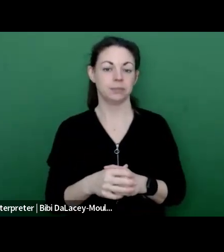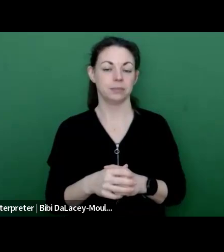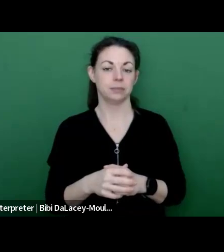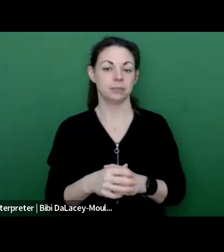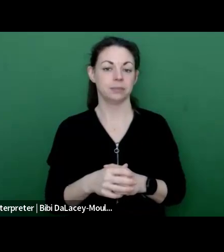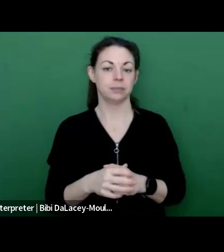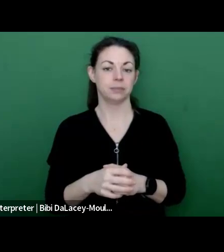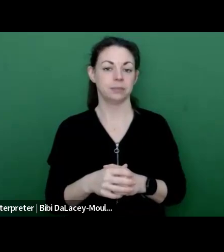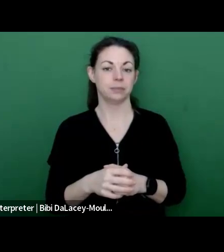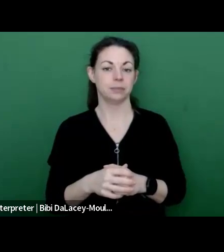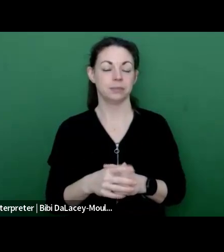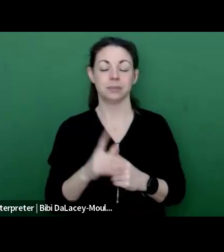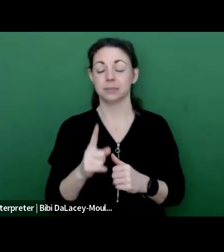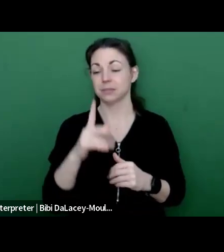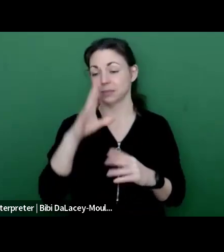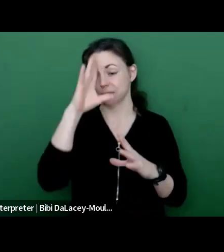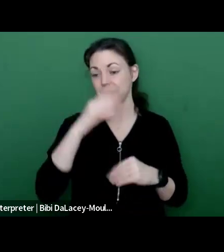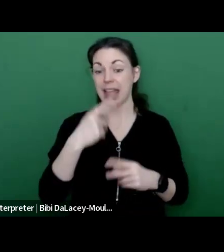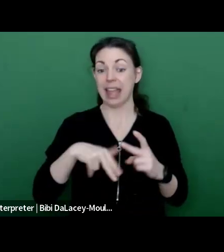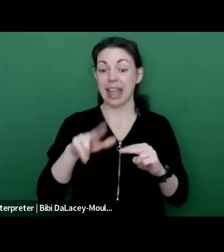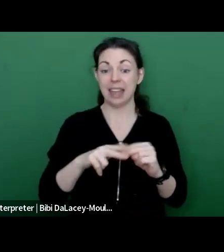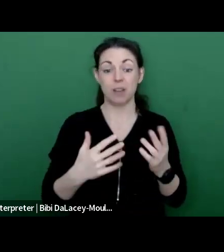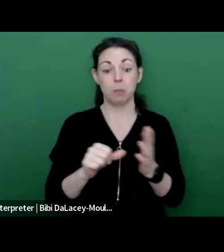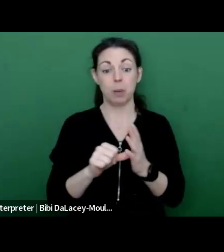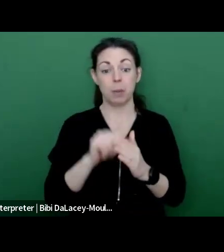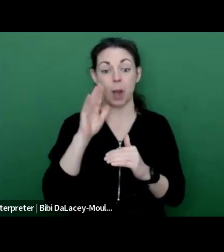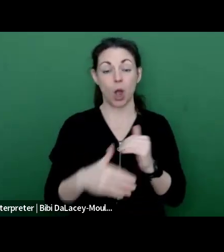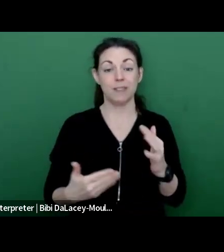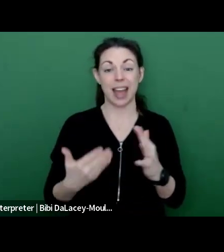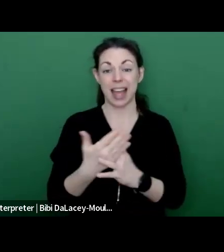But please do let us know if you have any issues with access. If you, if you put it in the